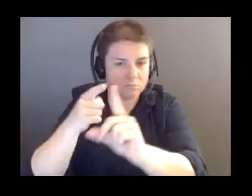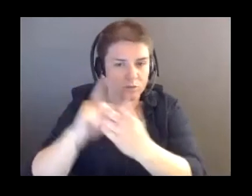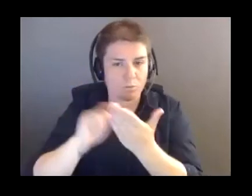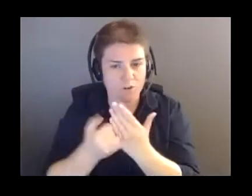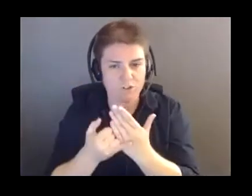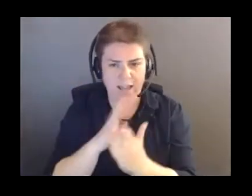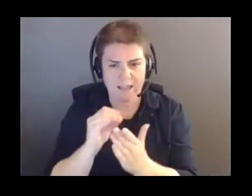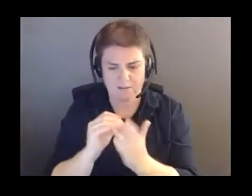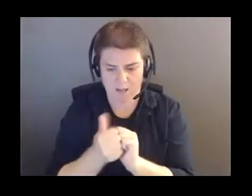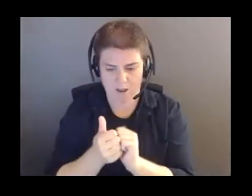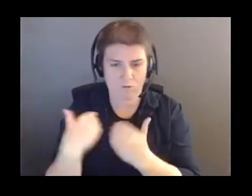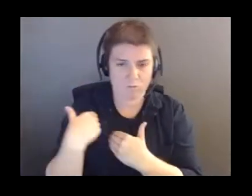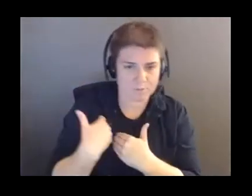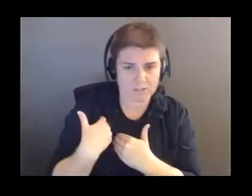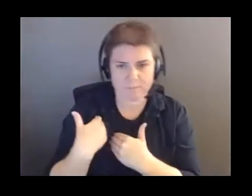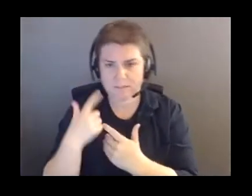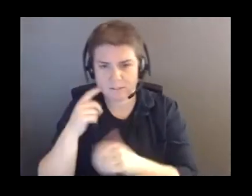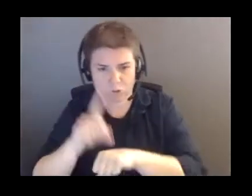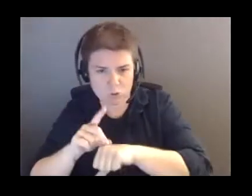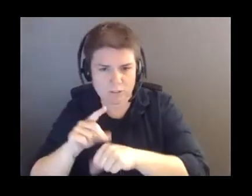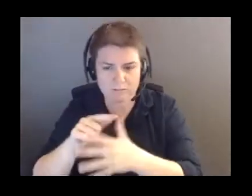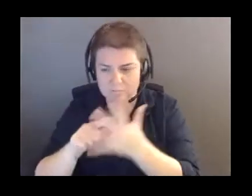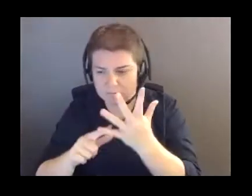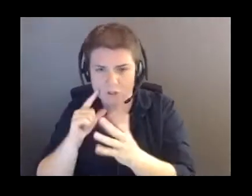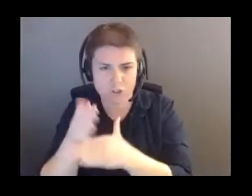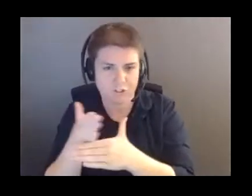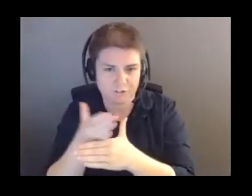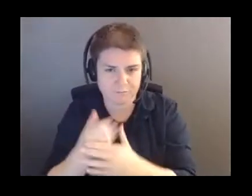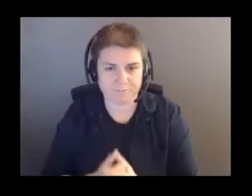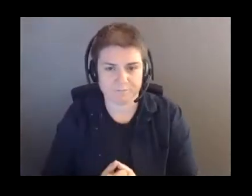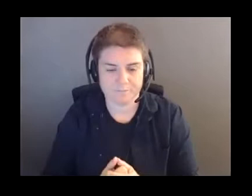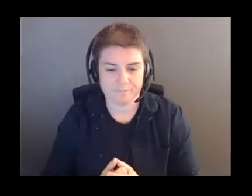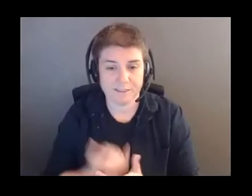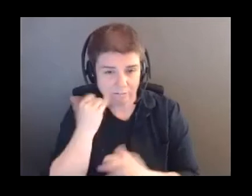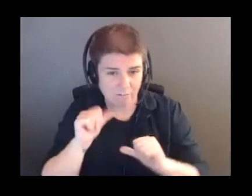and tasks within the proposal are being shared. If you are unsure, please reach out to me